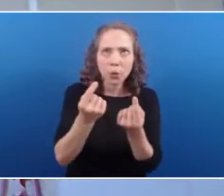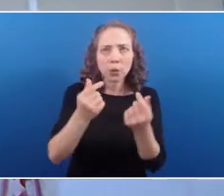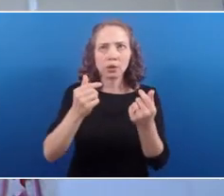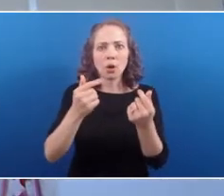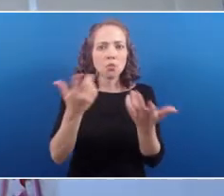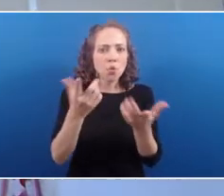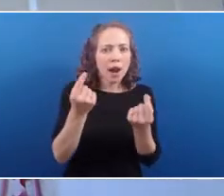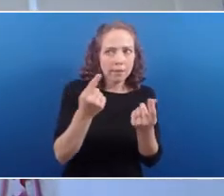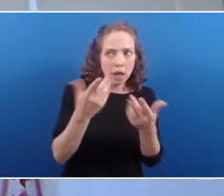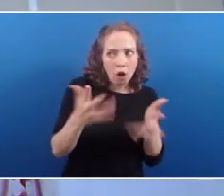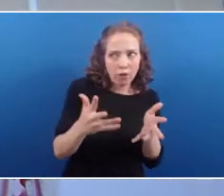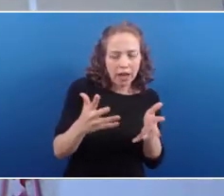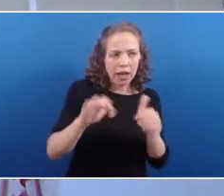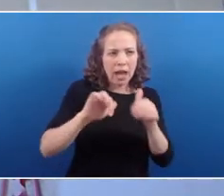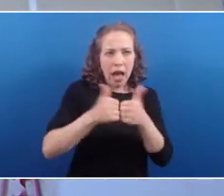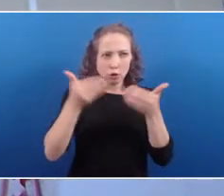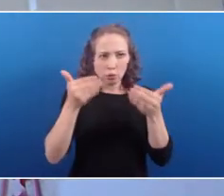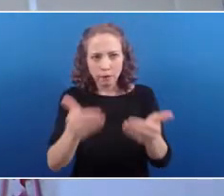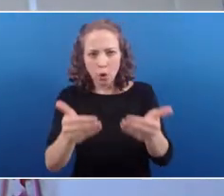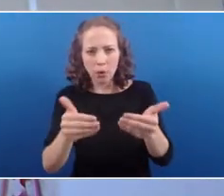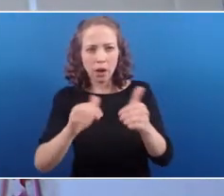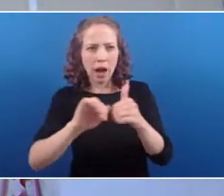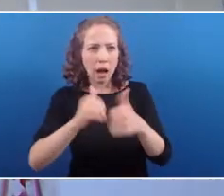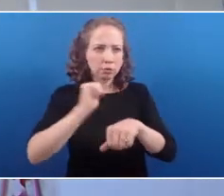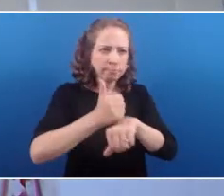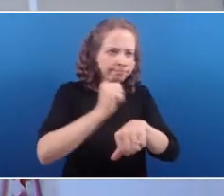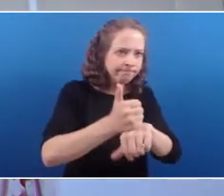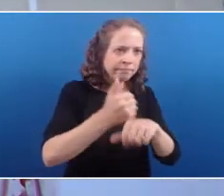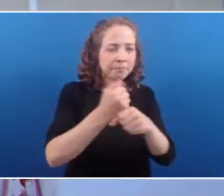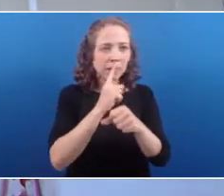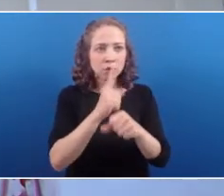to move forward and how you set expectations and responsibilities across the team.